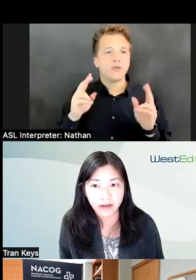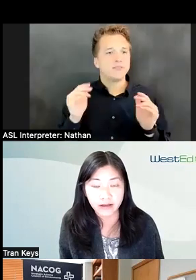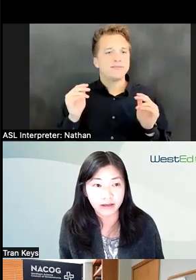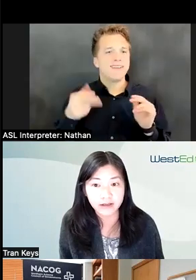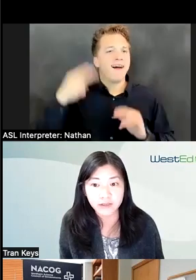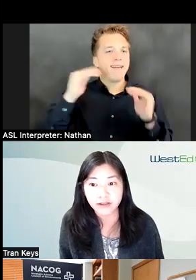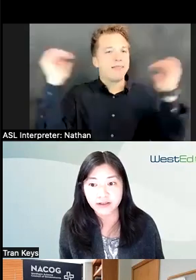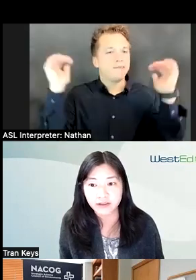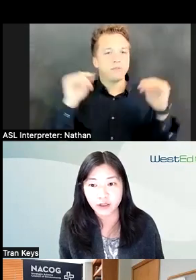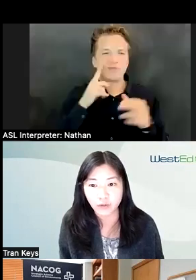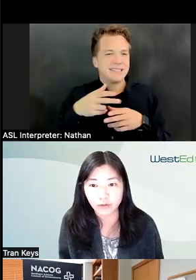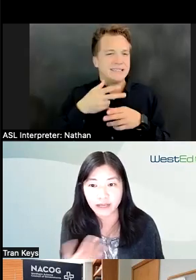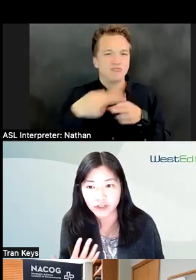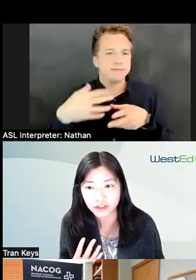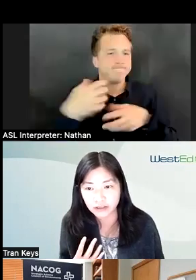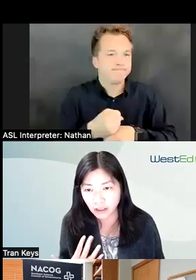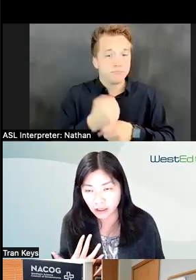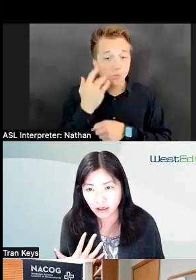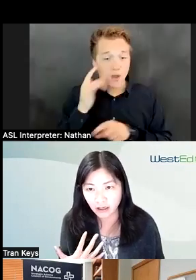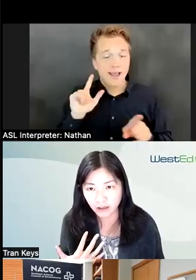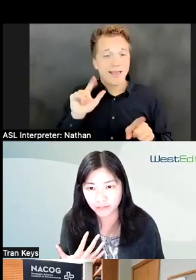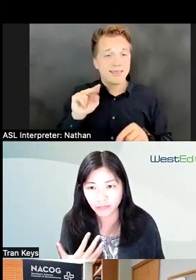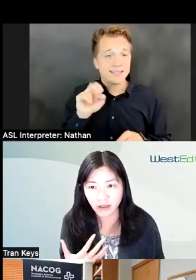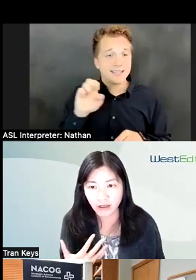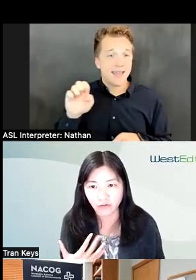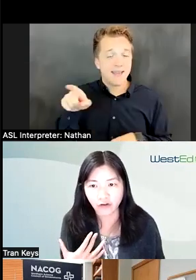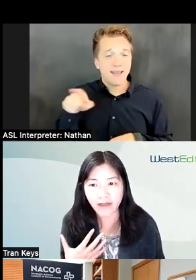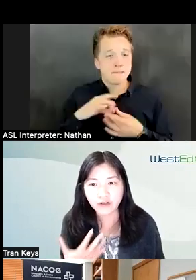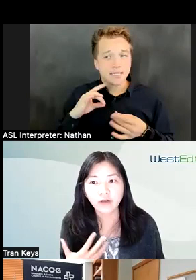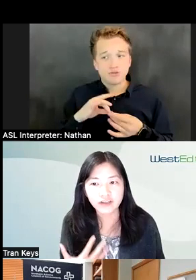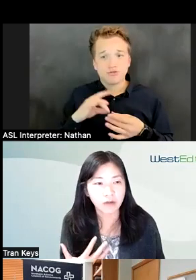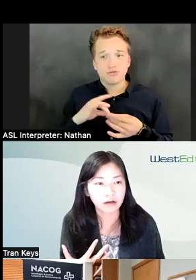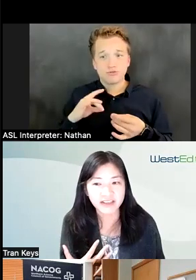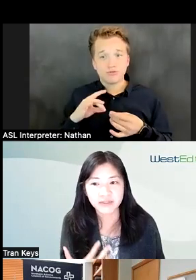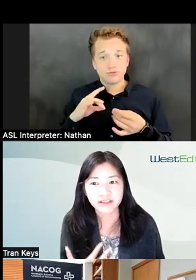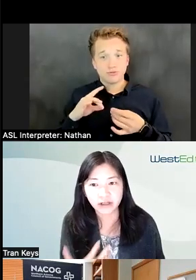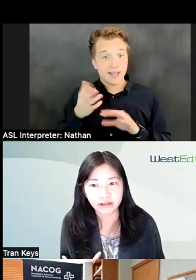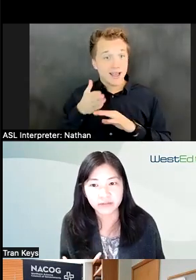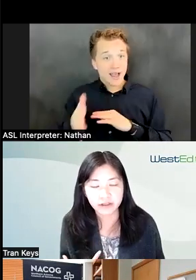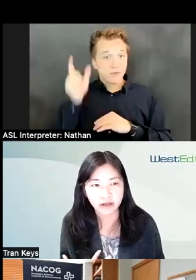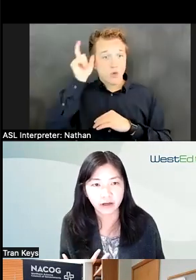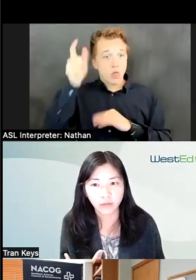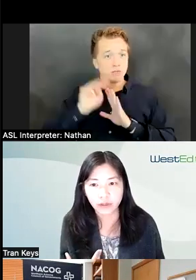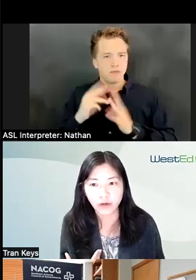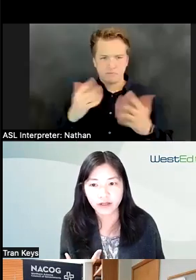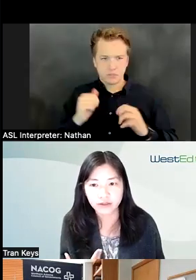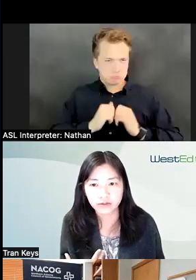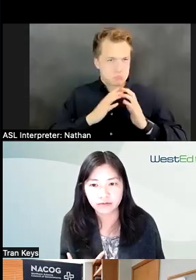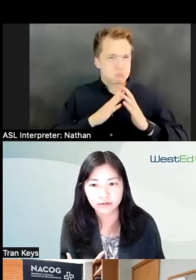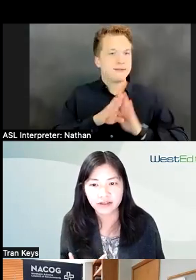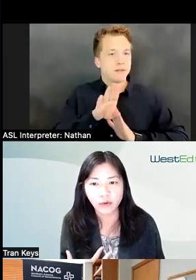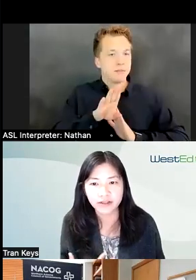It is because, Lenay mentioned, after a logic model has been developed, it's important to